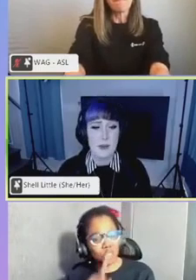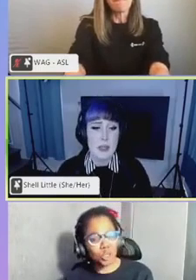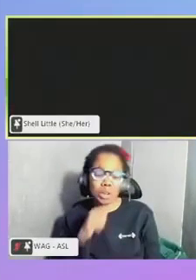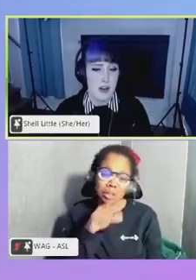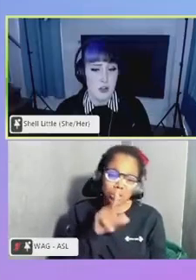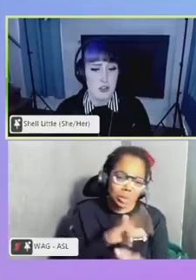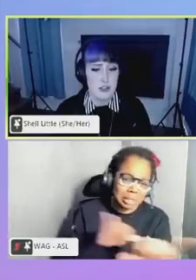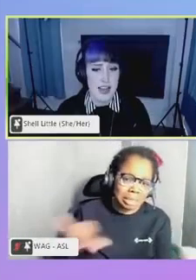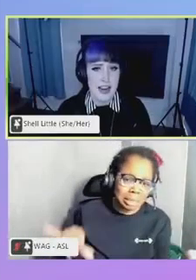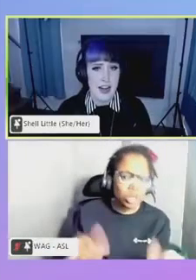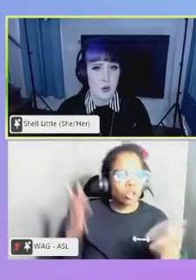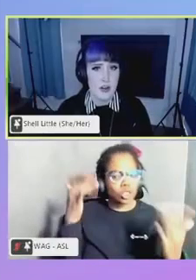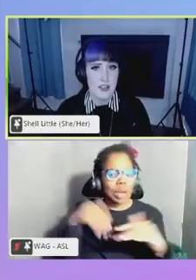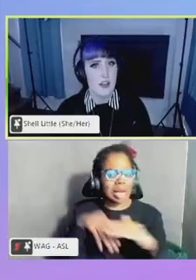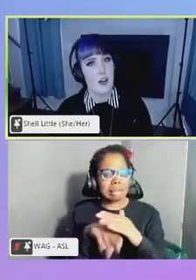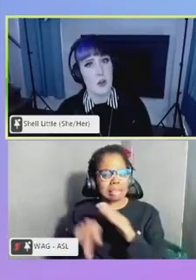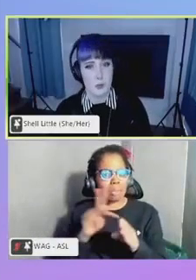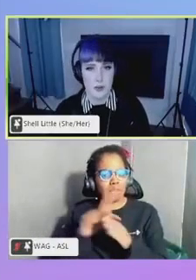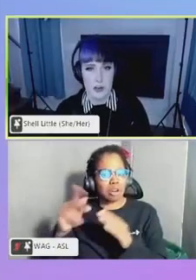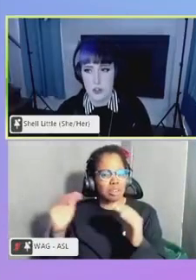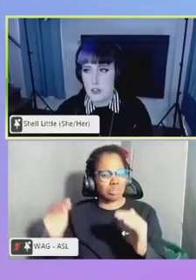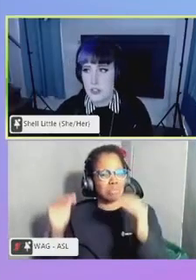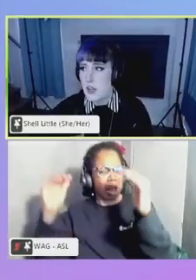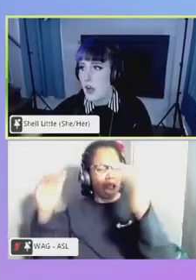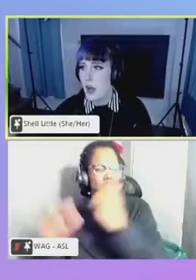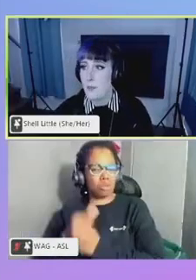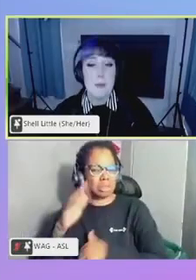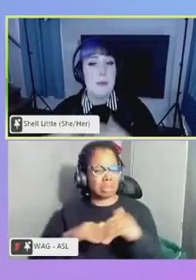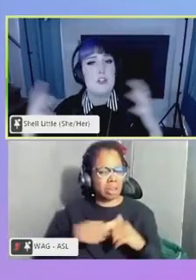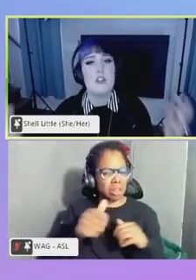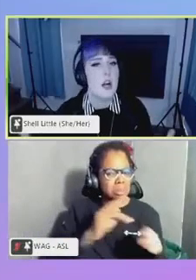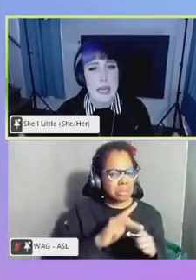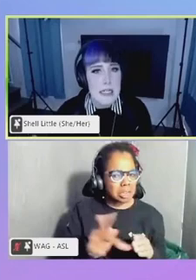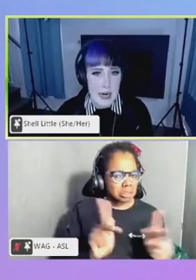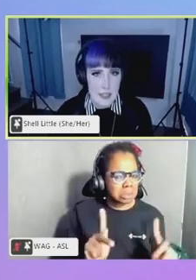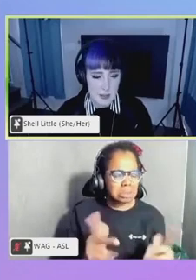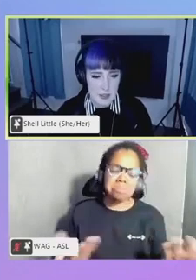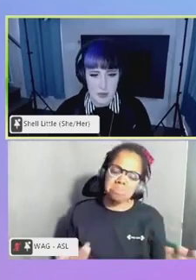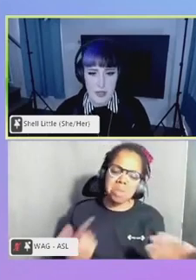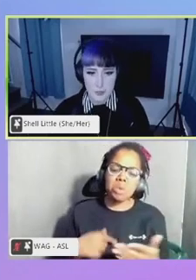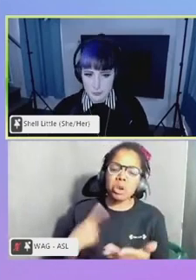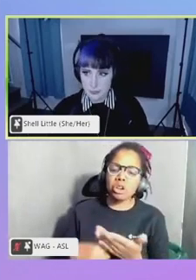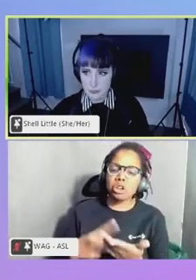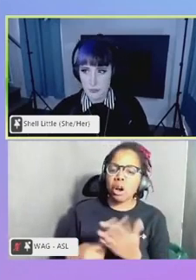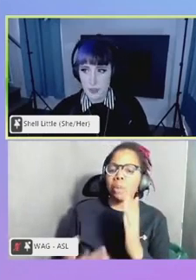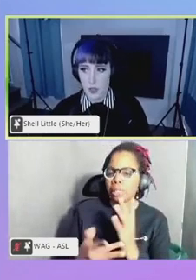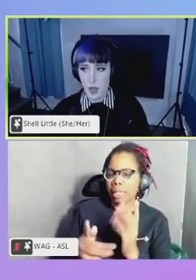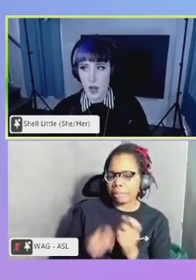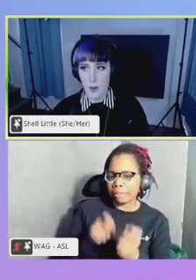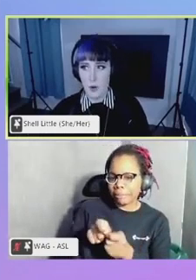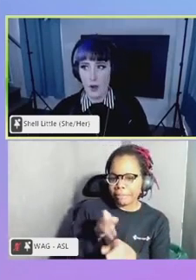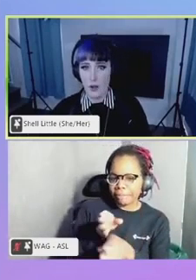just a pipeline to burning out. It is true and not true. But let's get into that. So why are